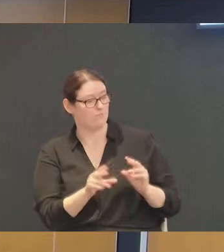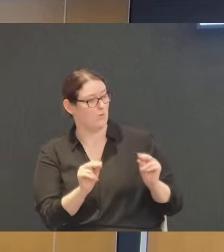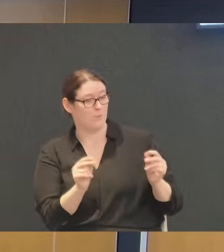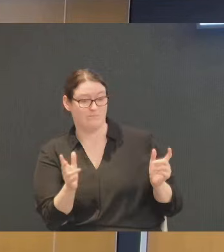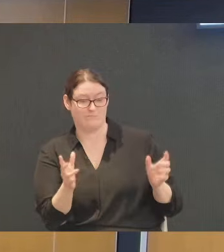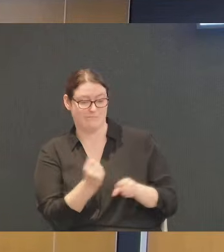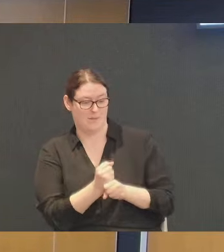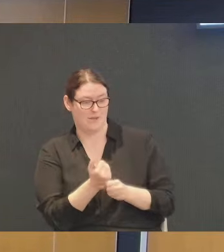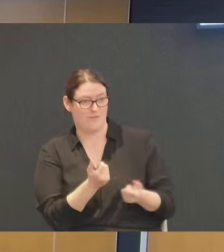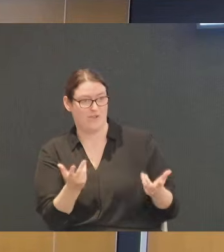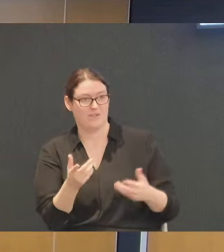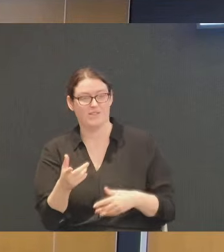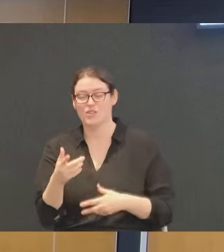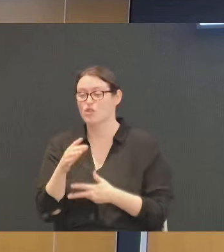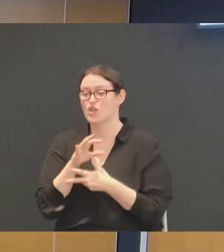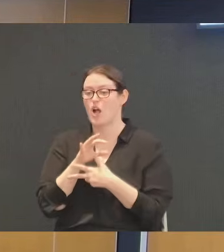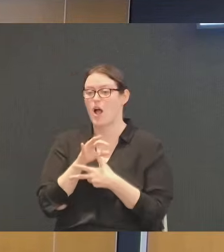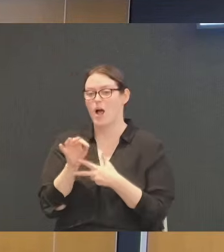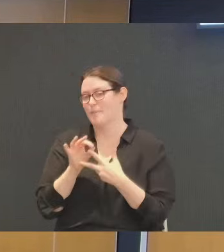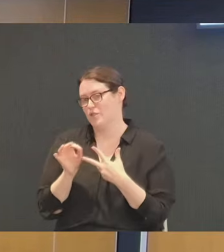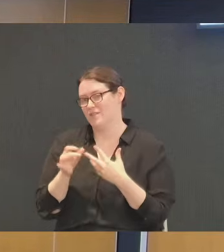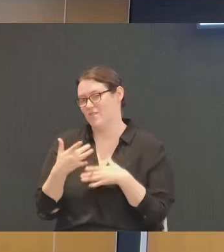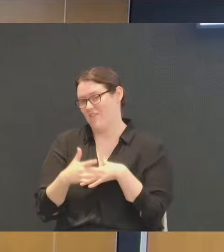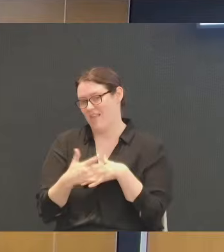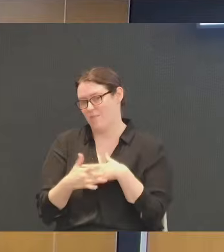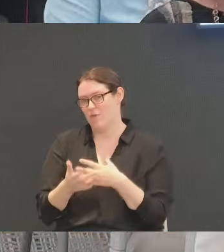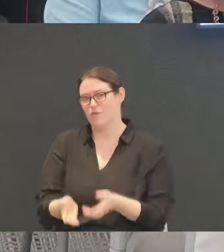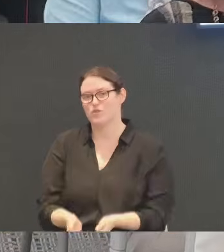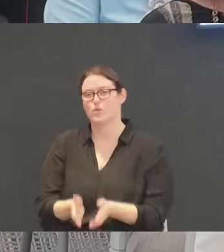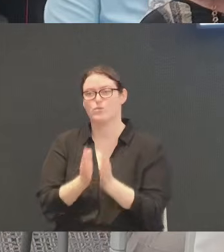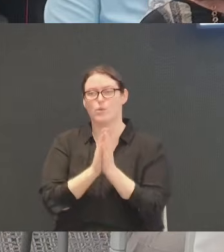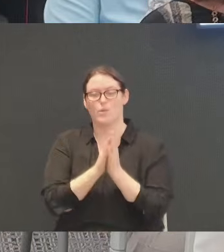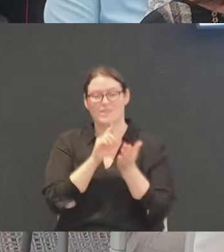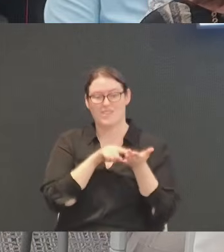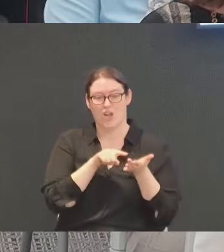these are the options available. It's it's requesting the Auditor to certify the options.